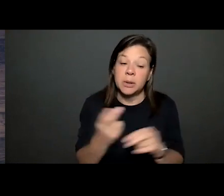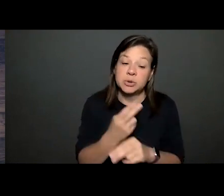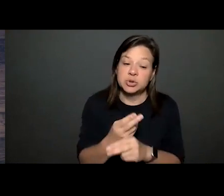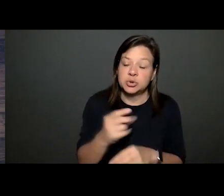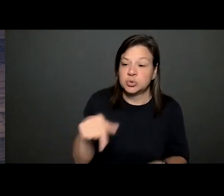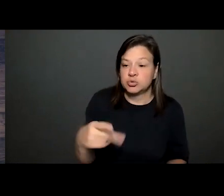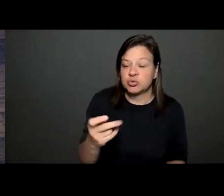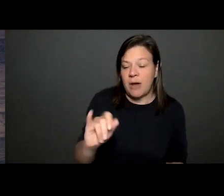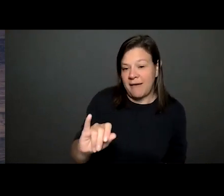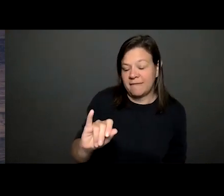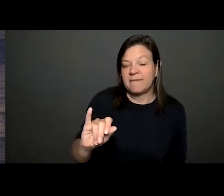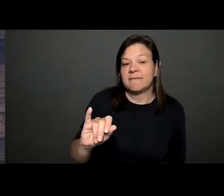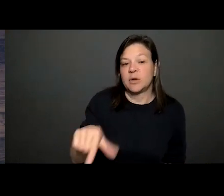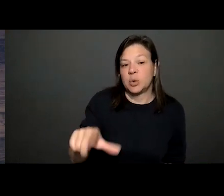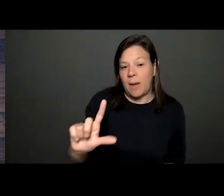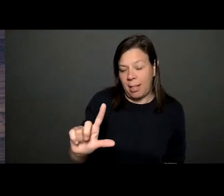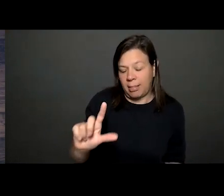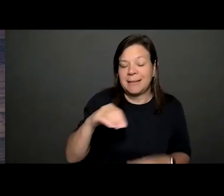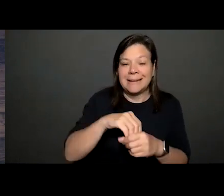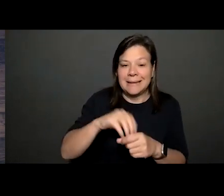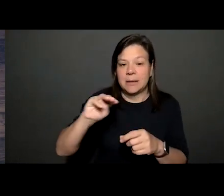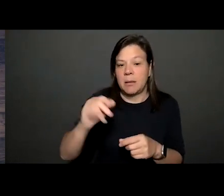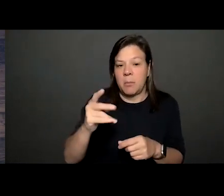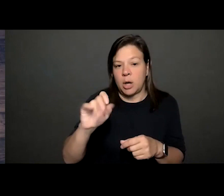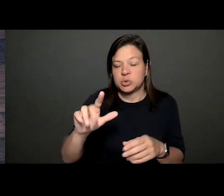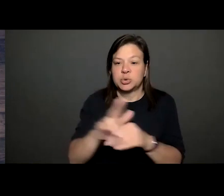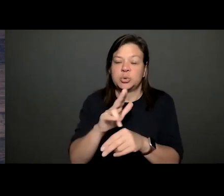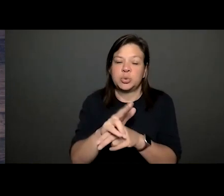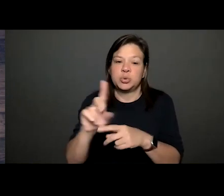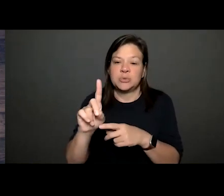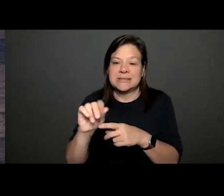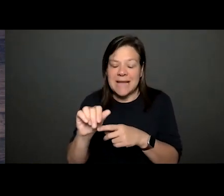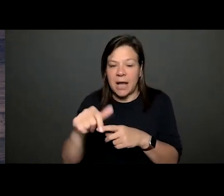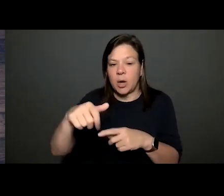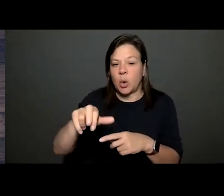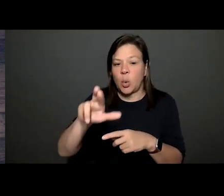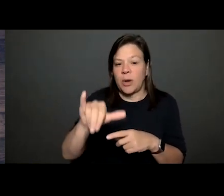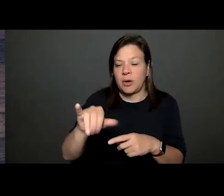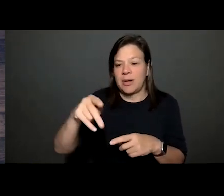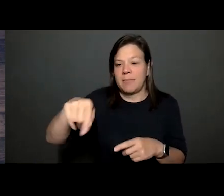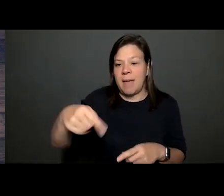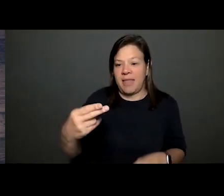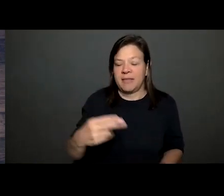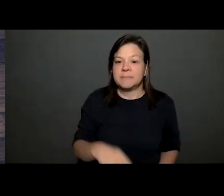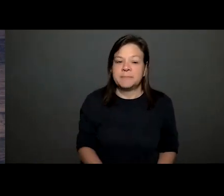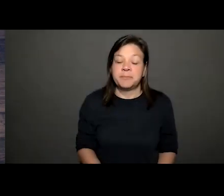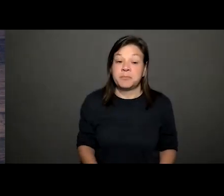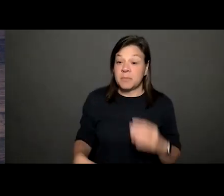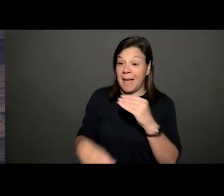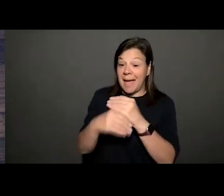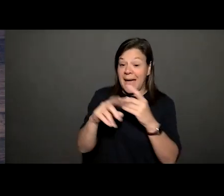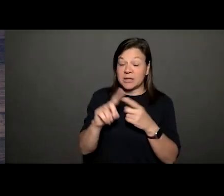WHEN YOU ADD THAT TO THE META.JSON FILE.